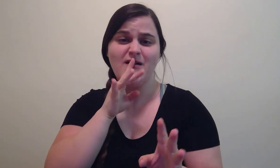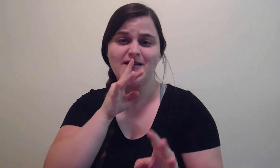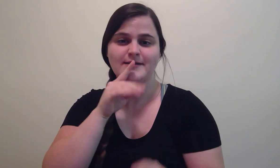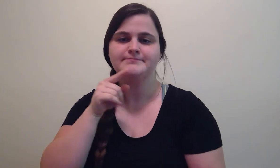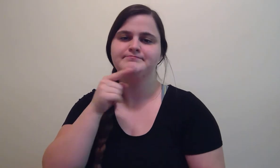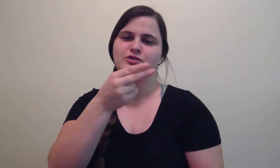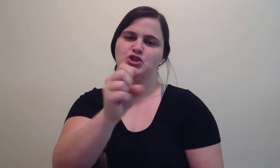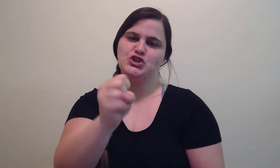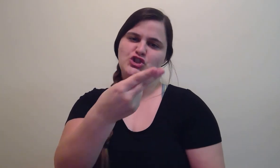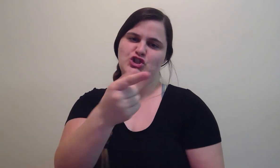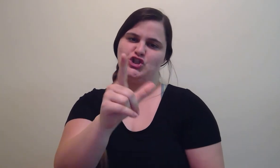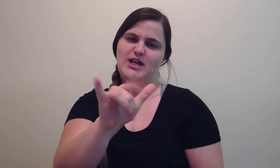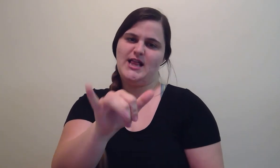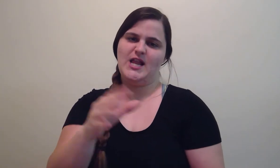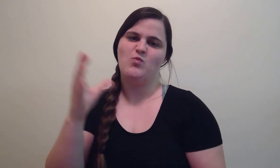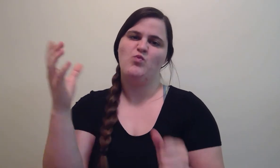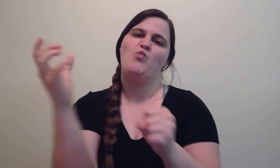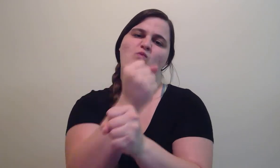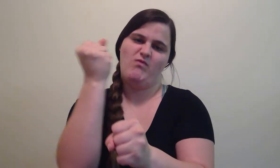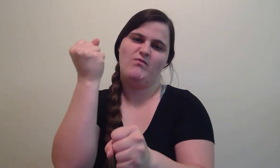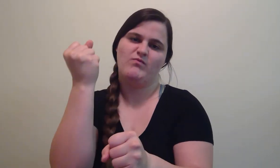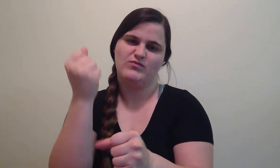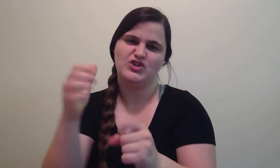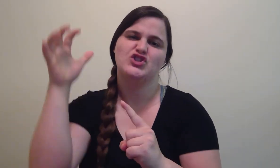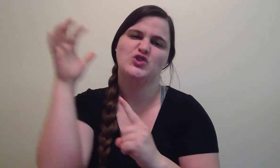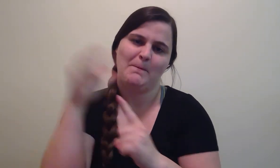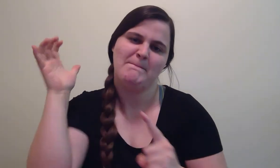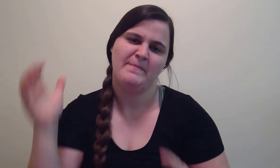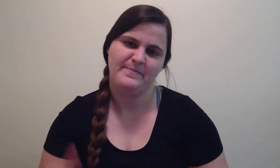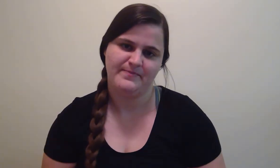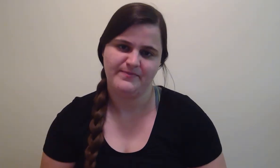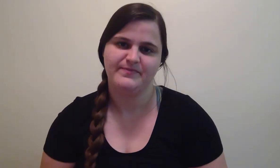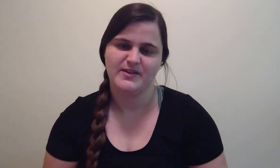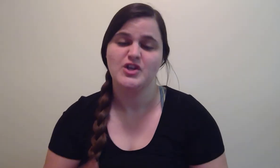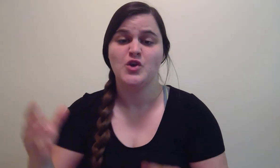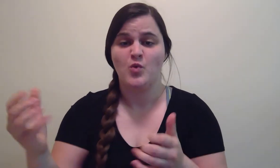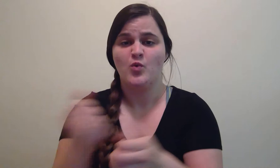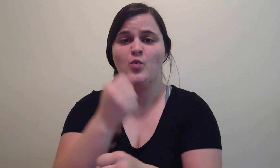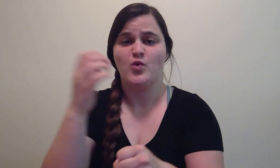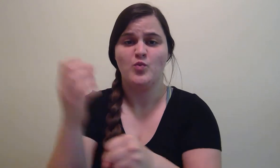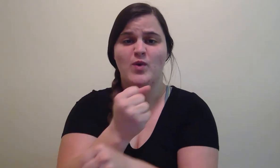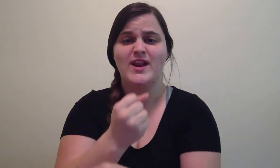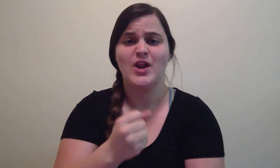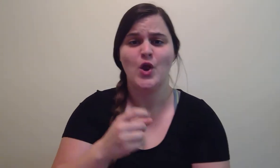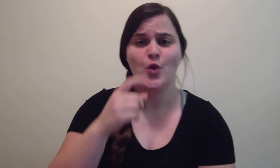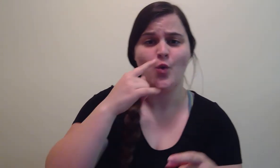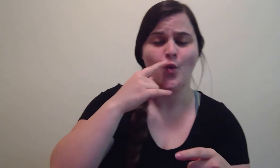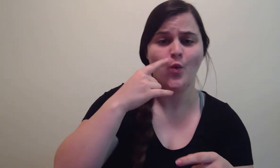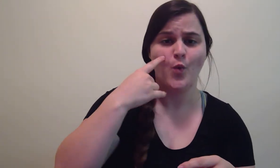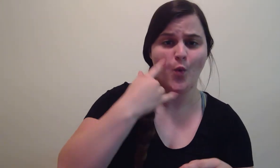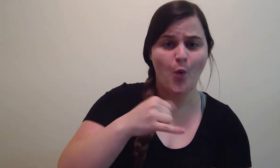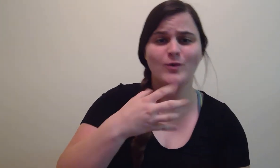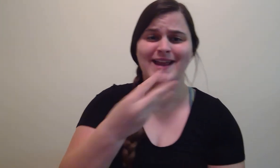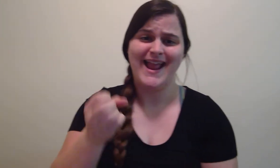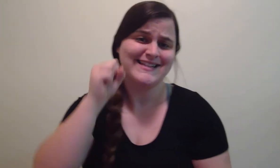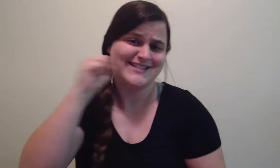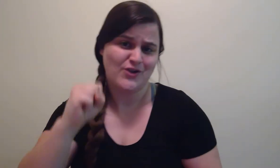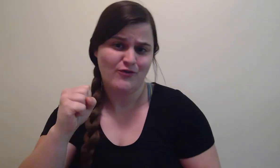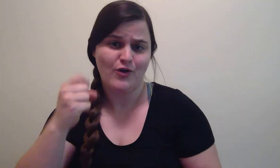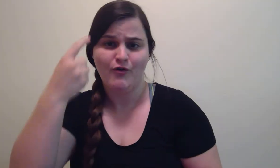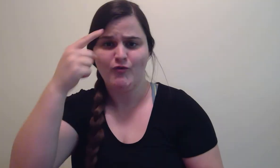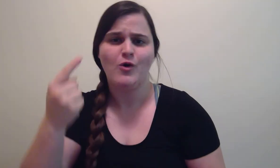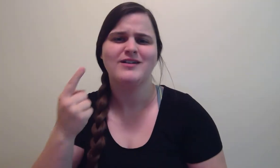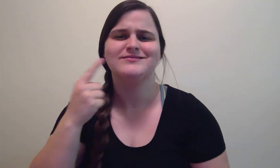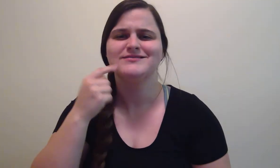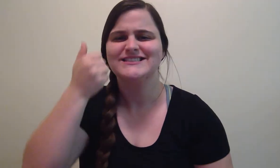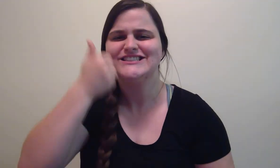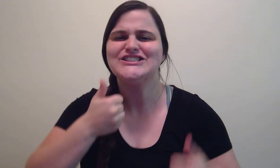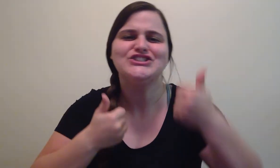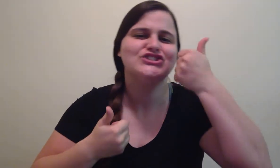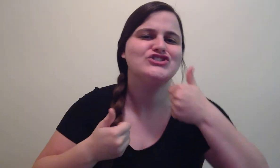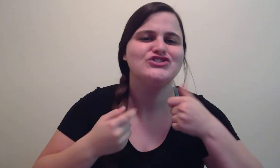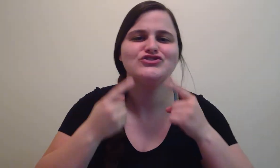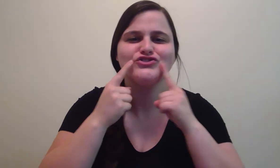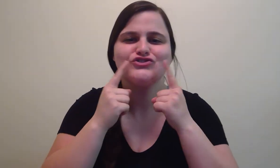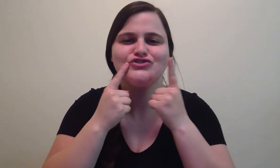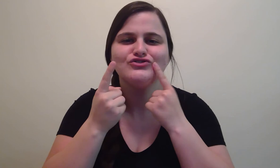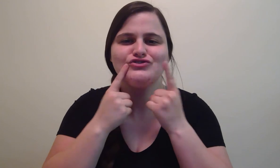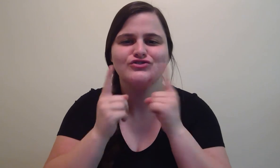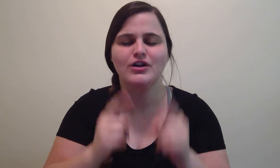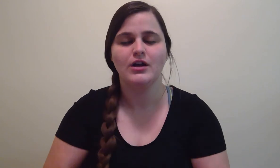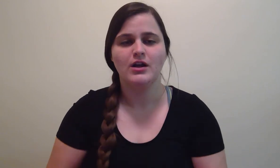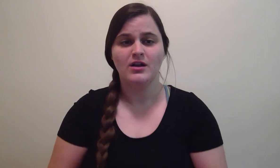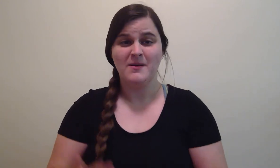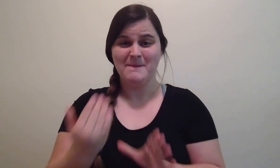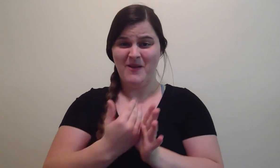Shelly Stalls would sweep the event. Well, she'd at least win the gold and silver- one for each side of her mouth.